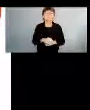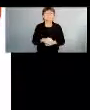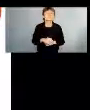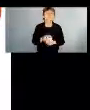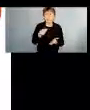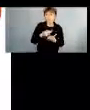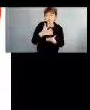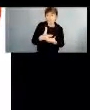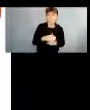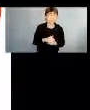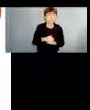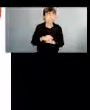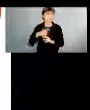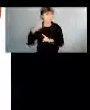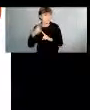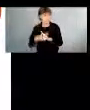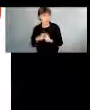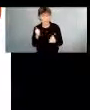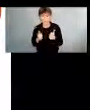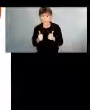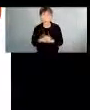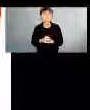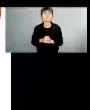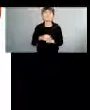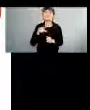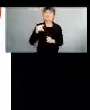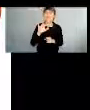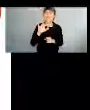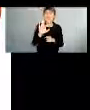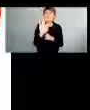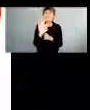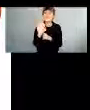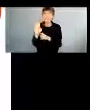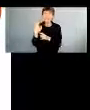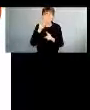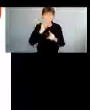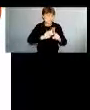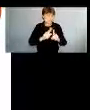if you’re outlining fees for different artists or hires, include their names, roles and a